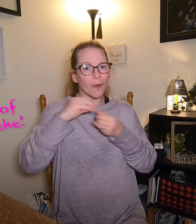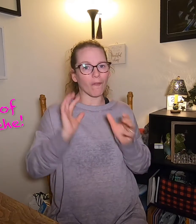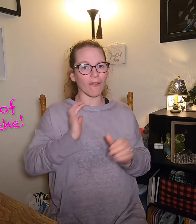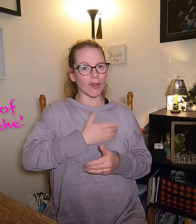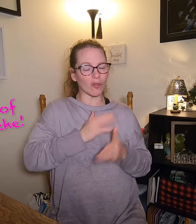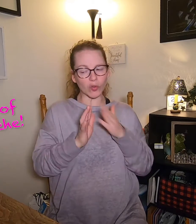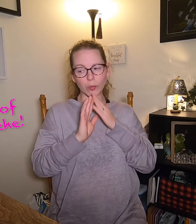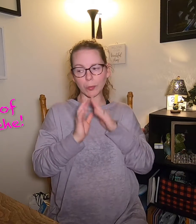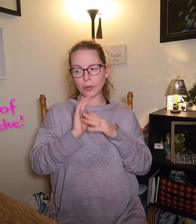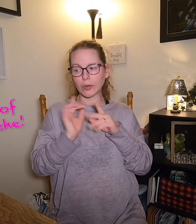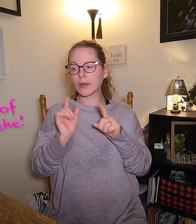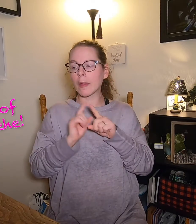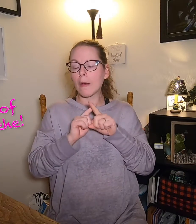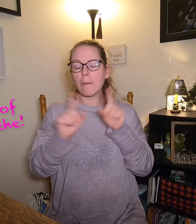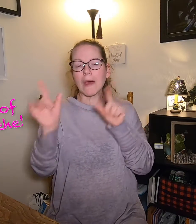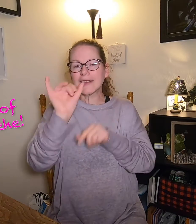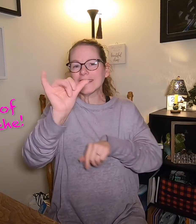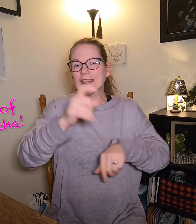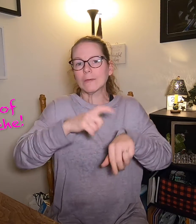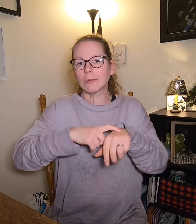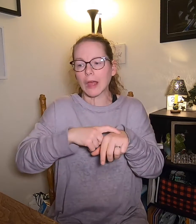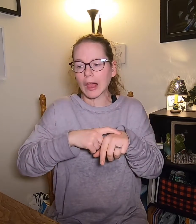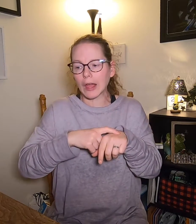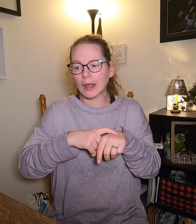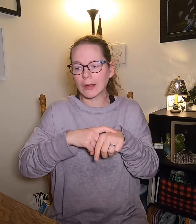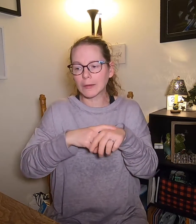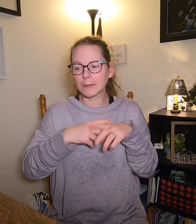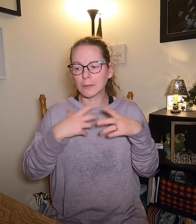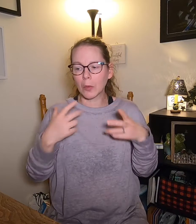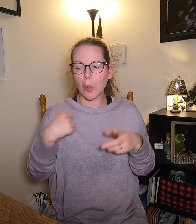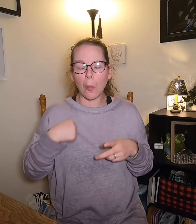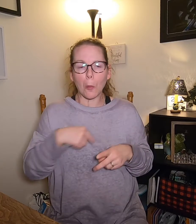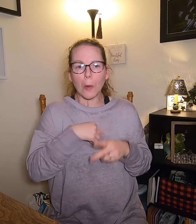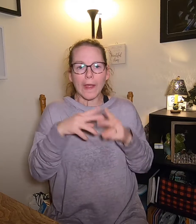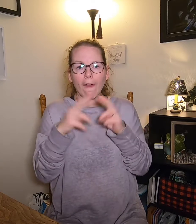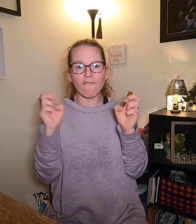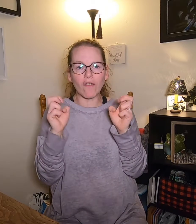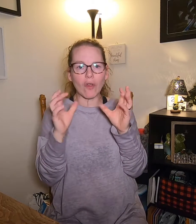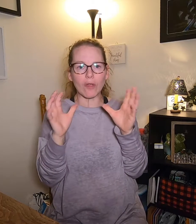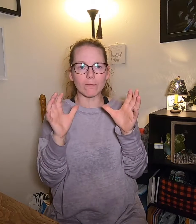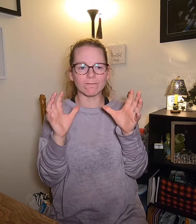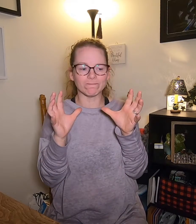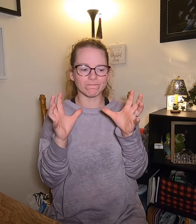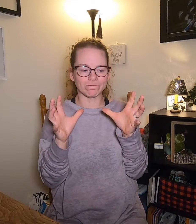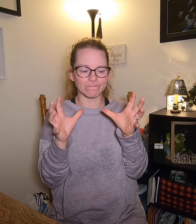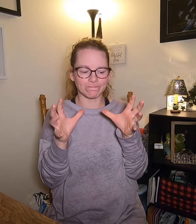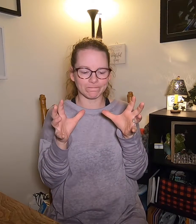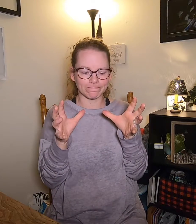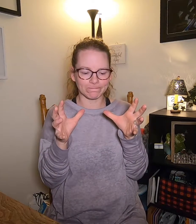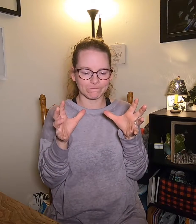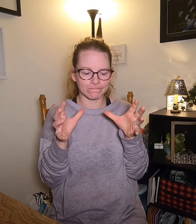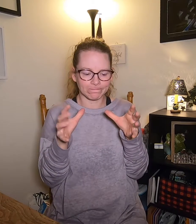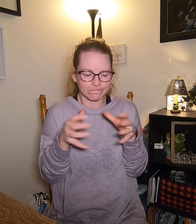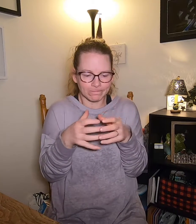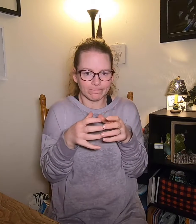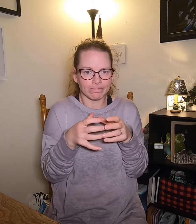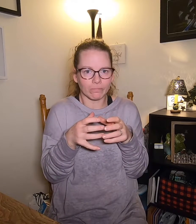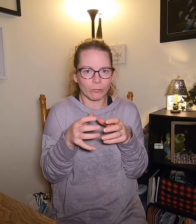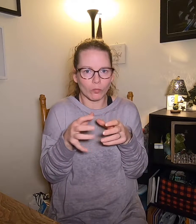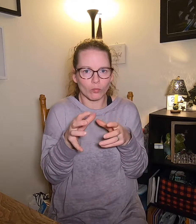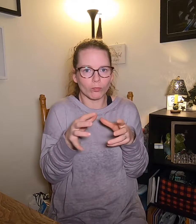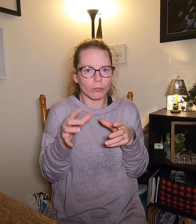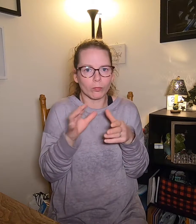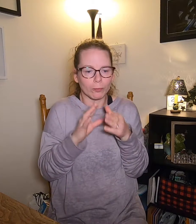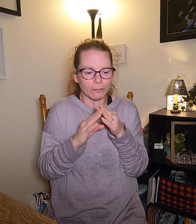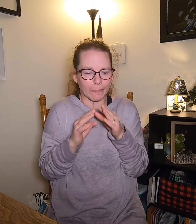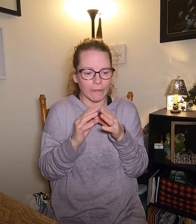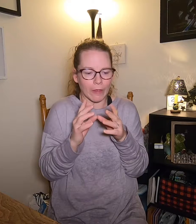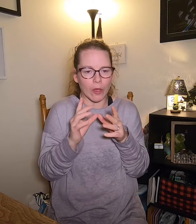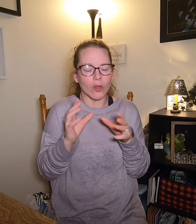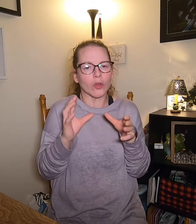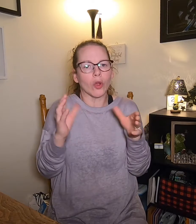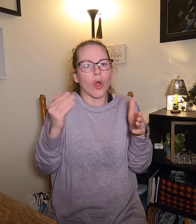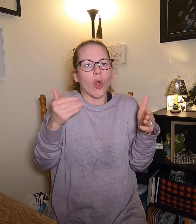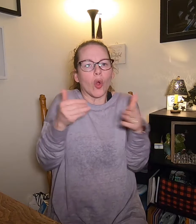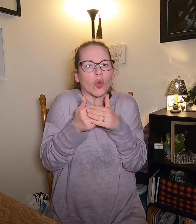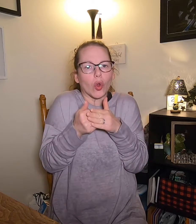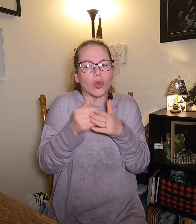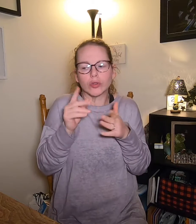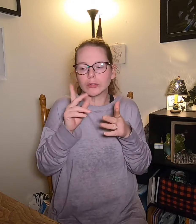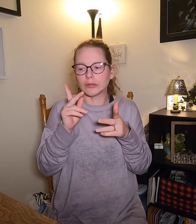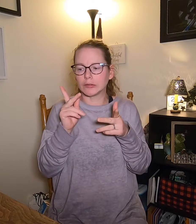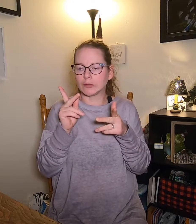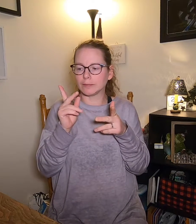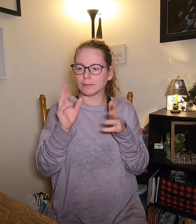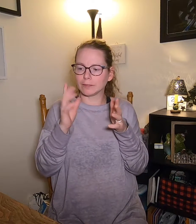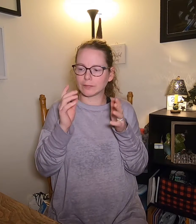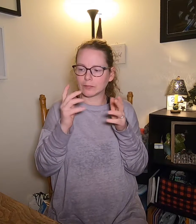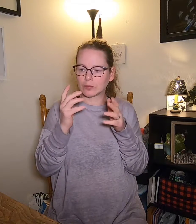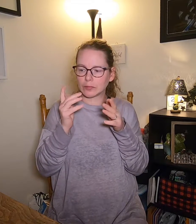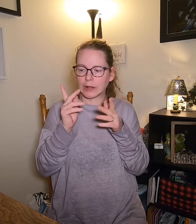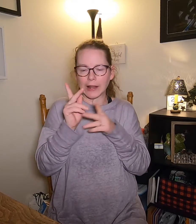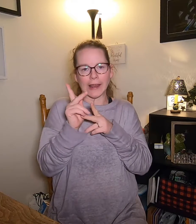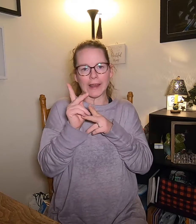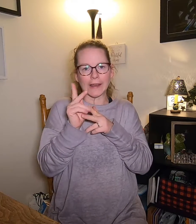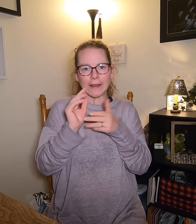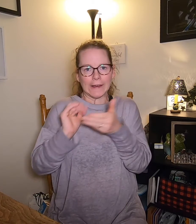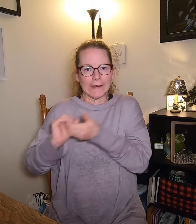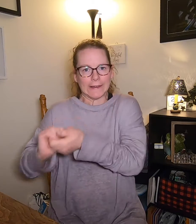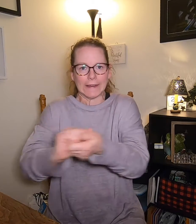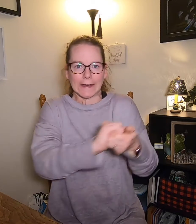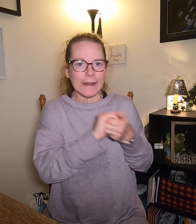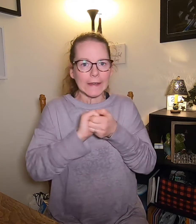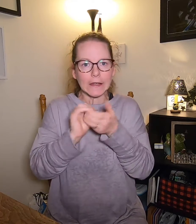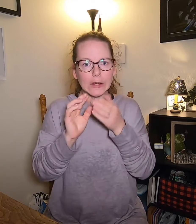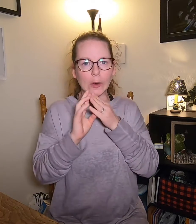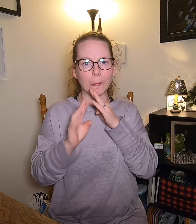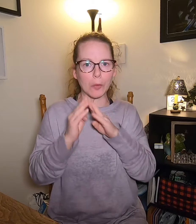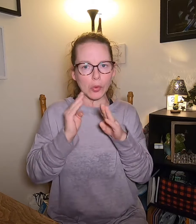but at the same time we are very closed knitted community